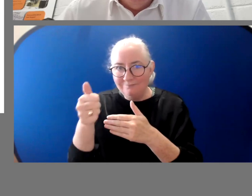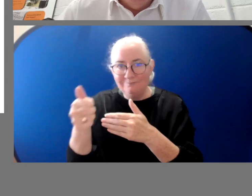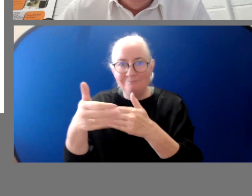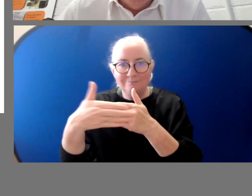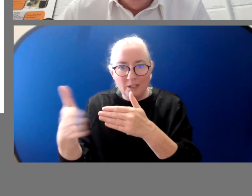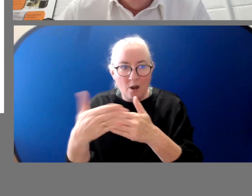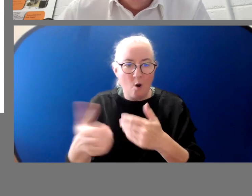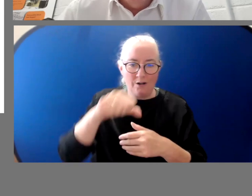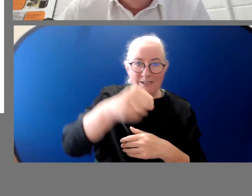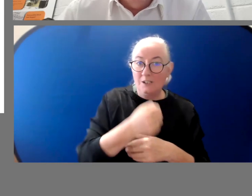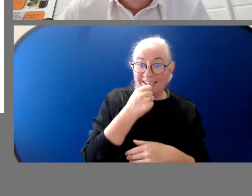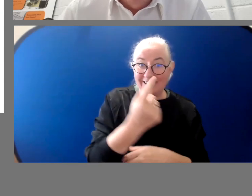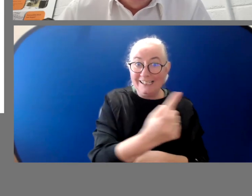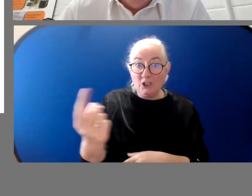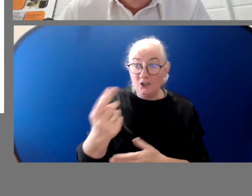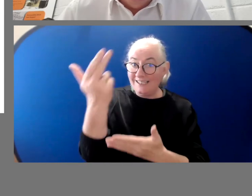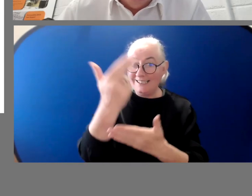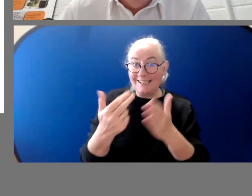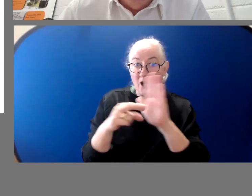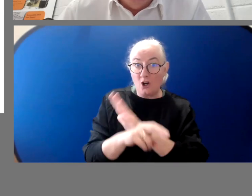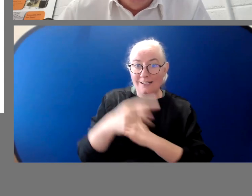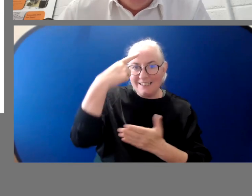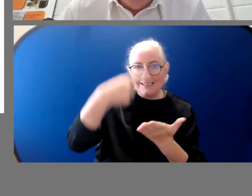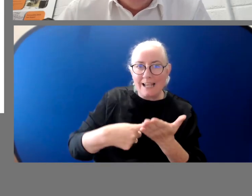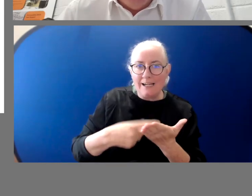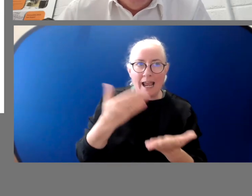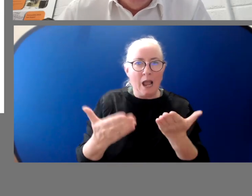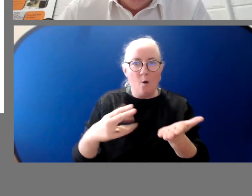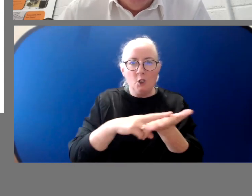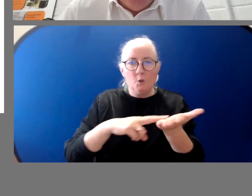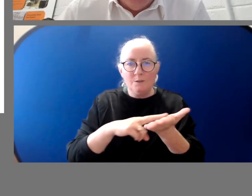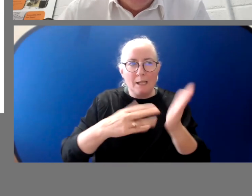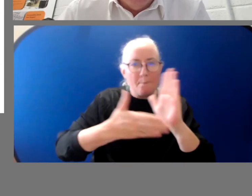to each designer to decide depending on the use of the building and the number of key factors